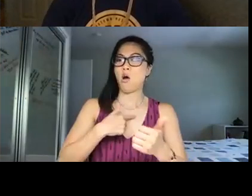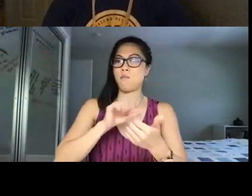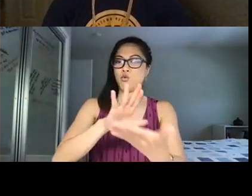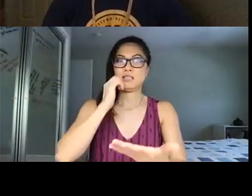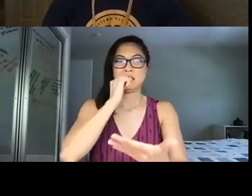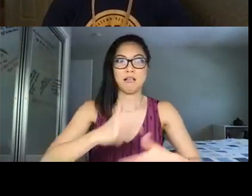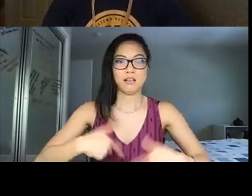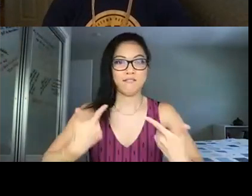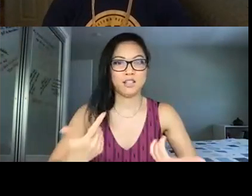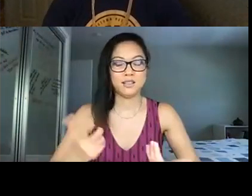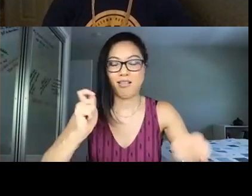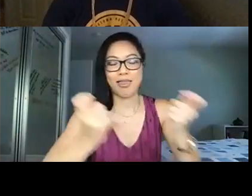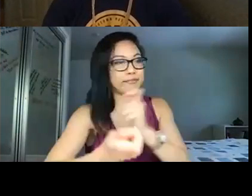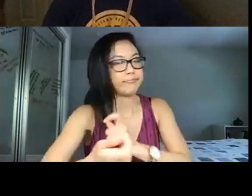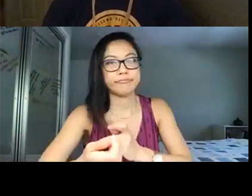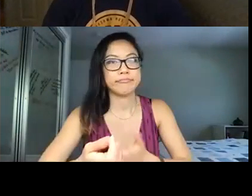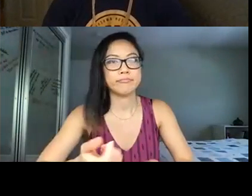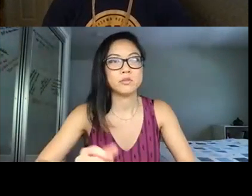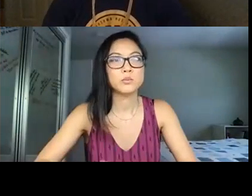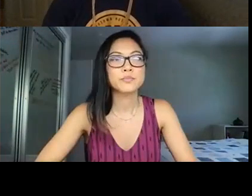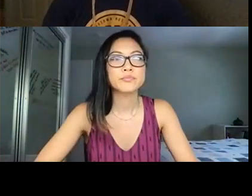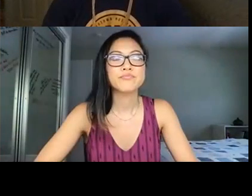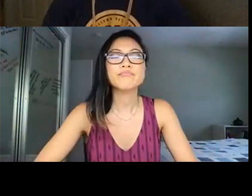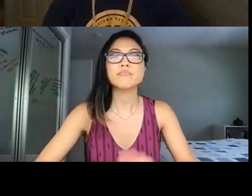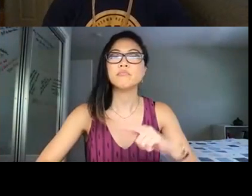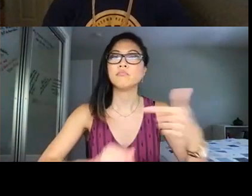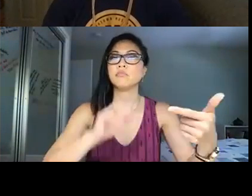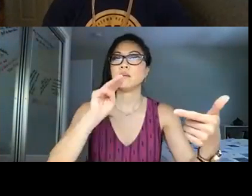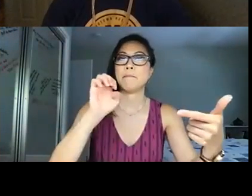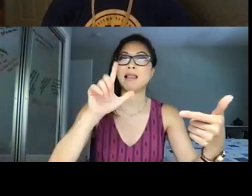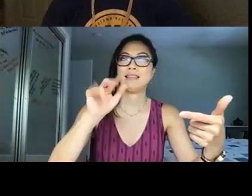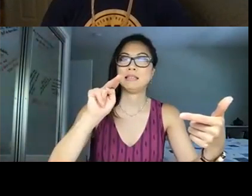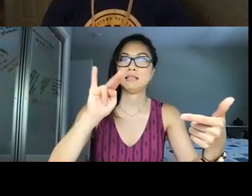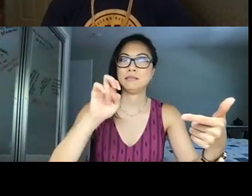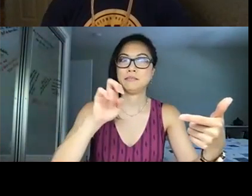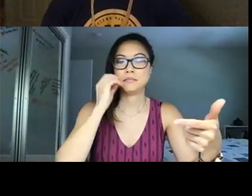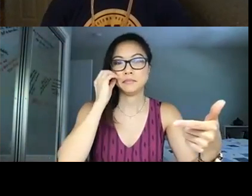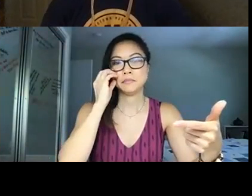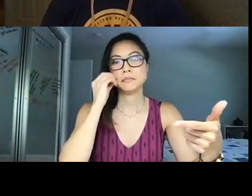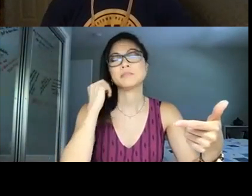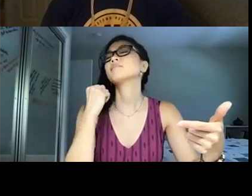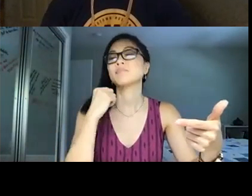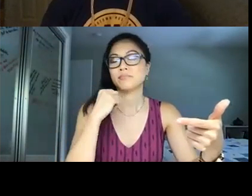way our field functions is there's this sense of if you're